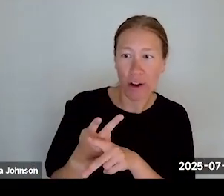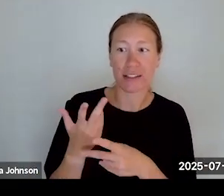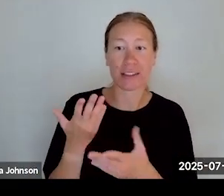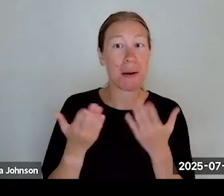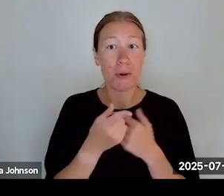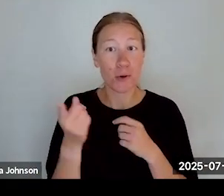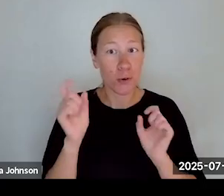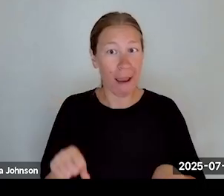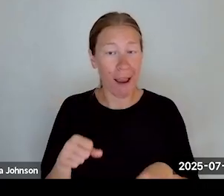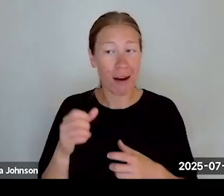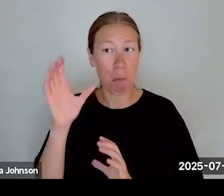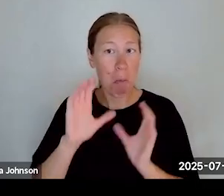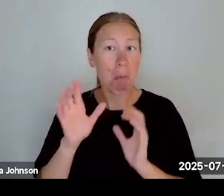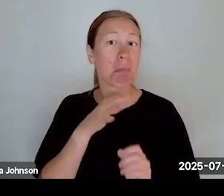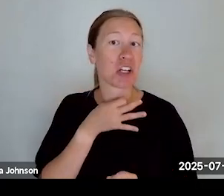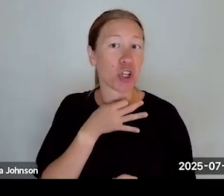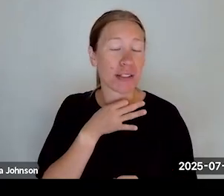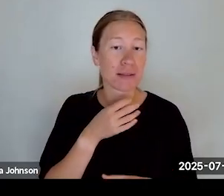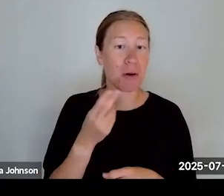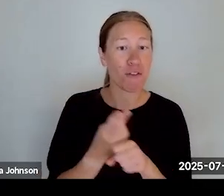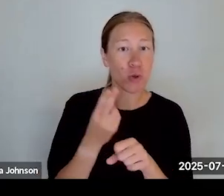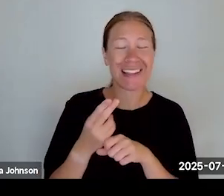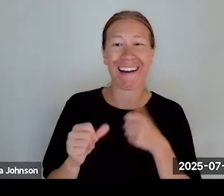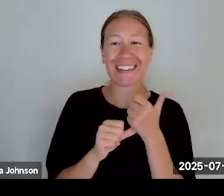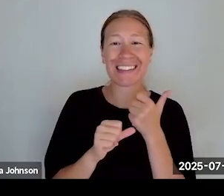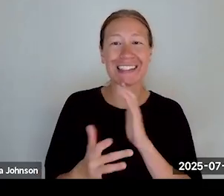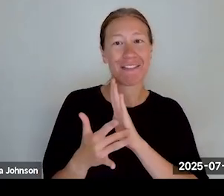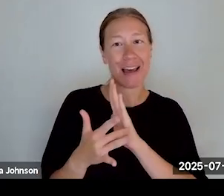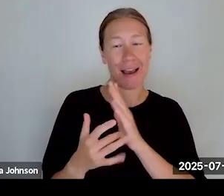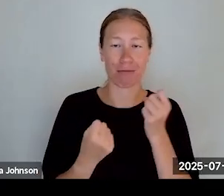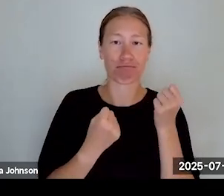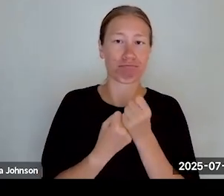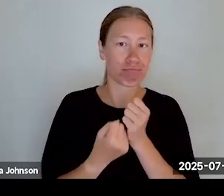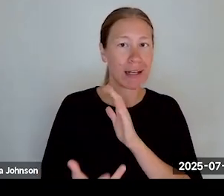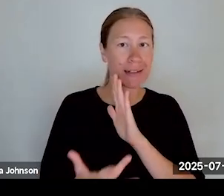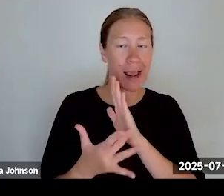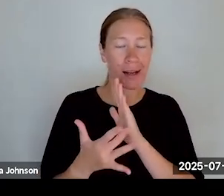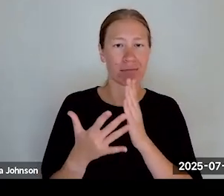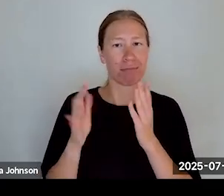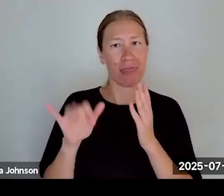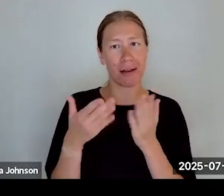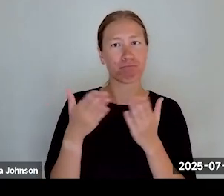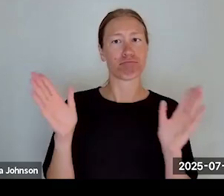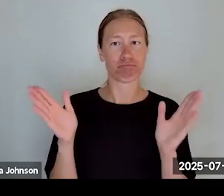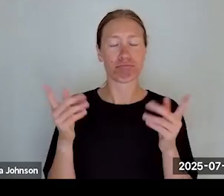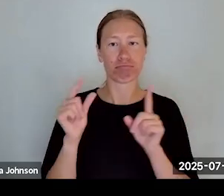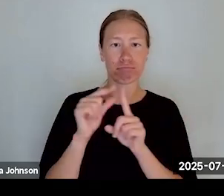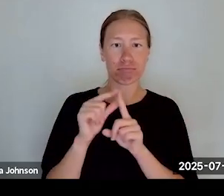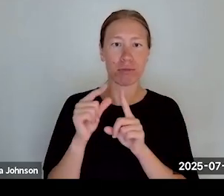assistive tech products. Assistive tech is a blanket term for programs or hardware that replace standard technology